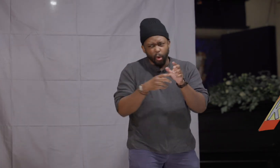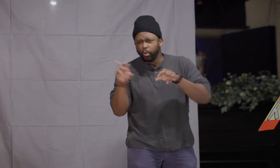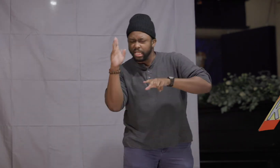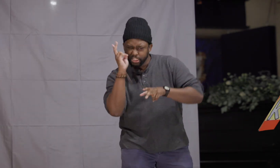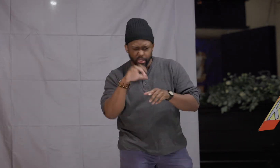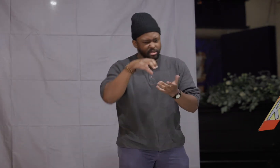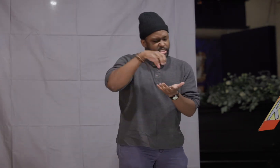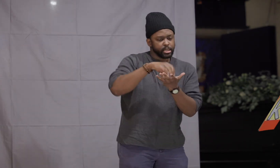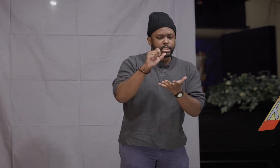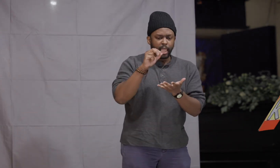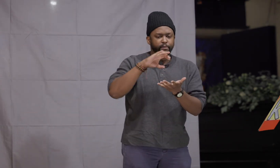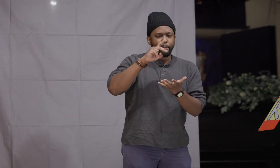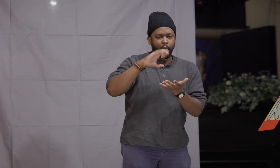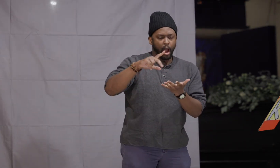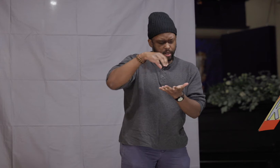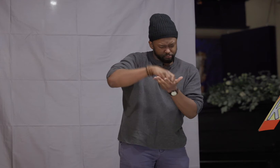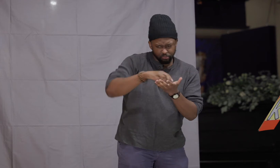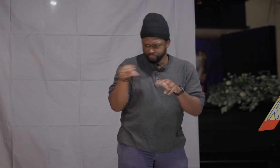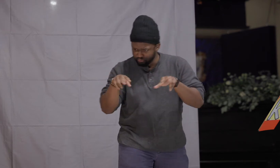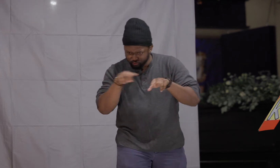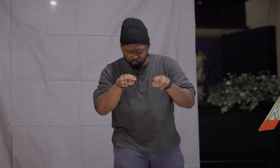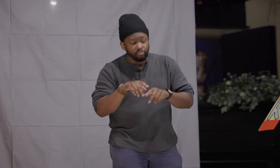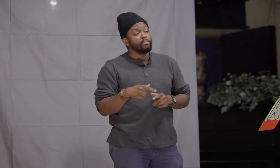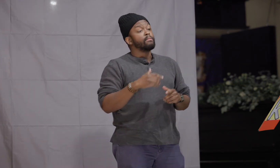Not too far from that marker